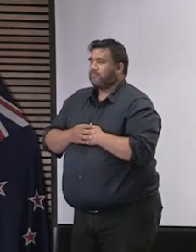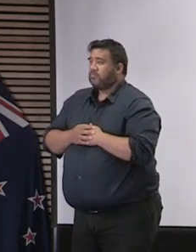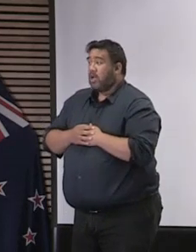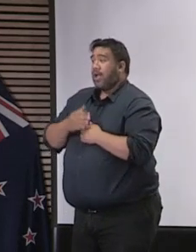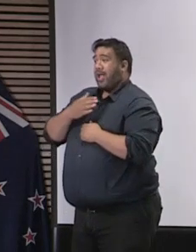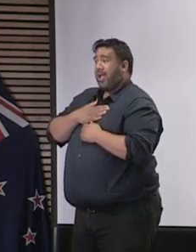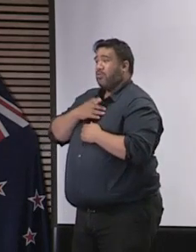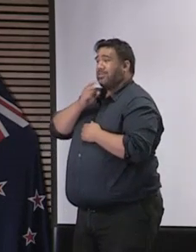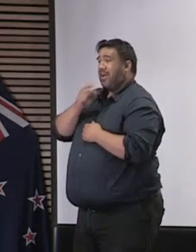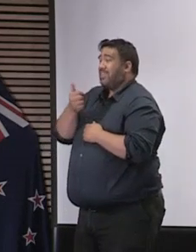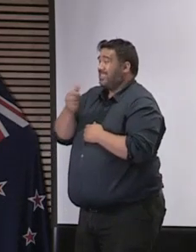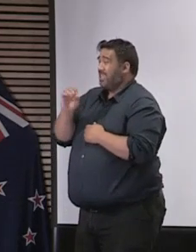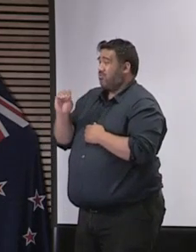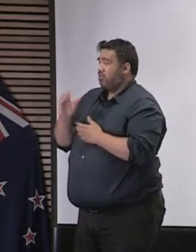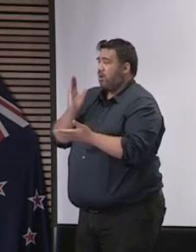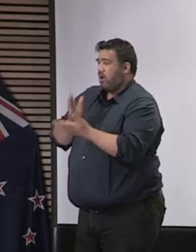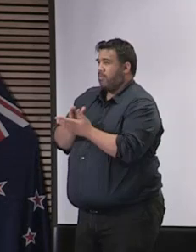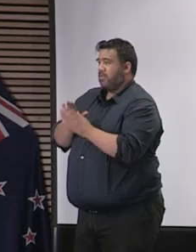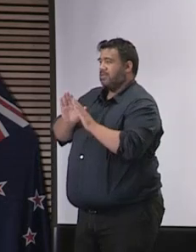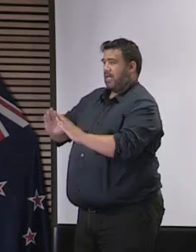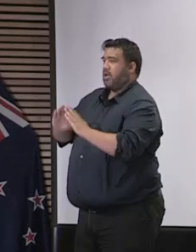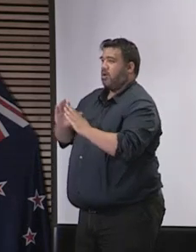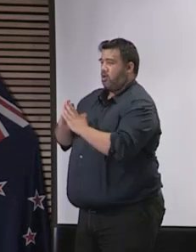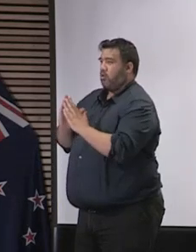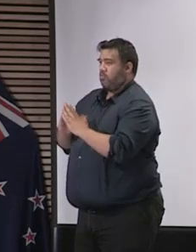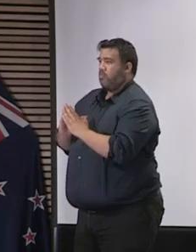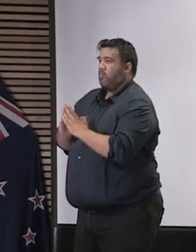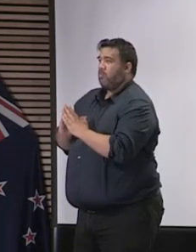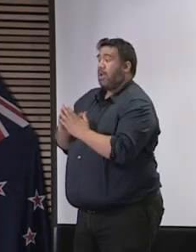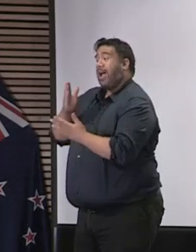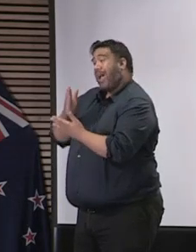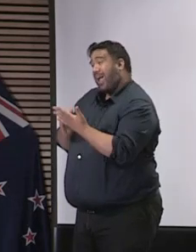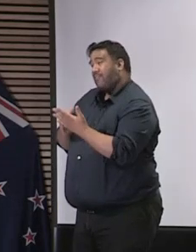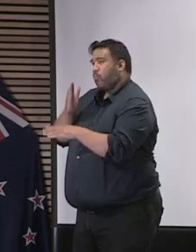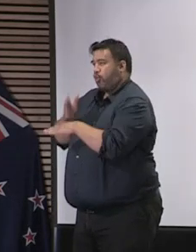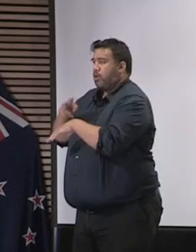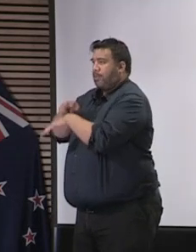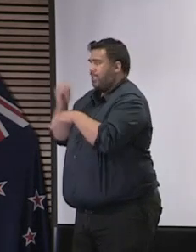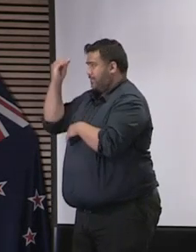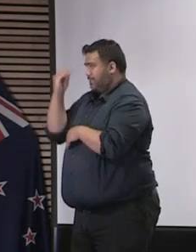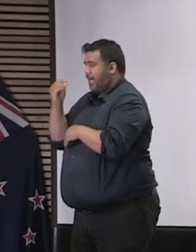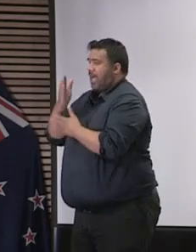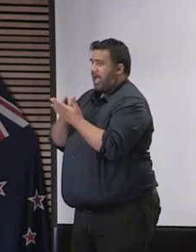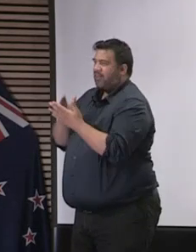managed appropriately. We have currently some 600 staff in